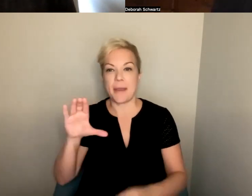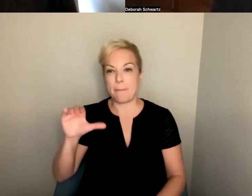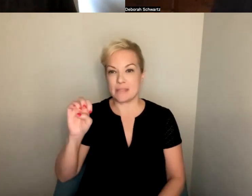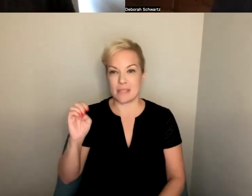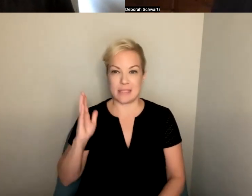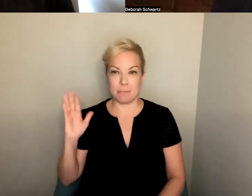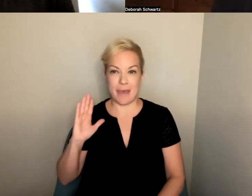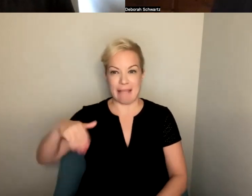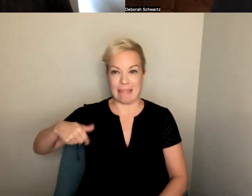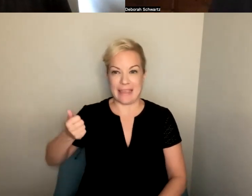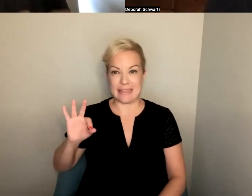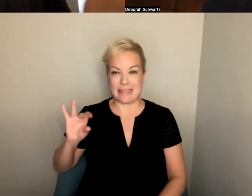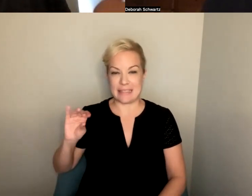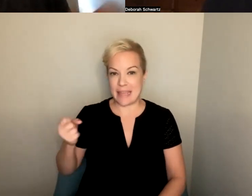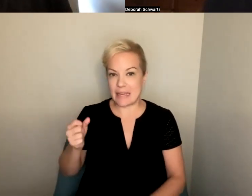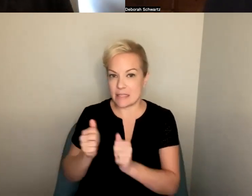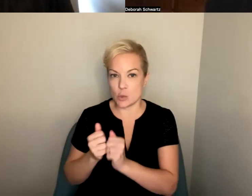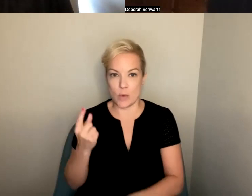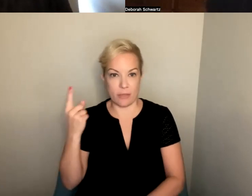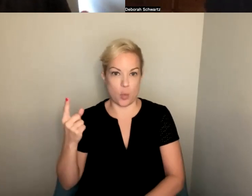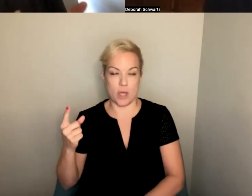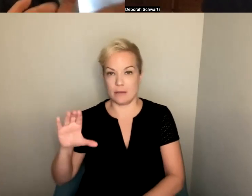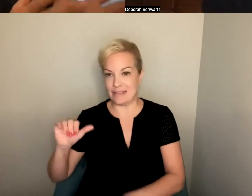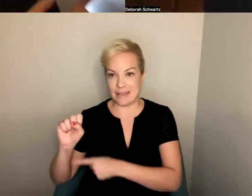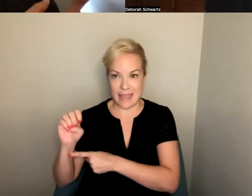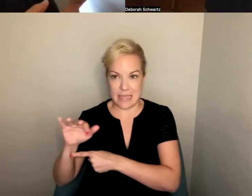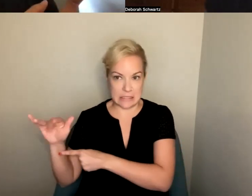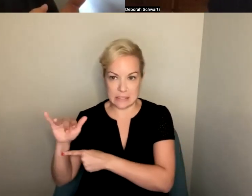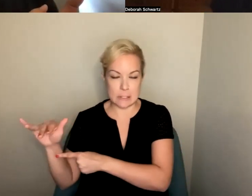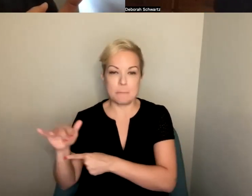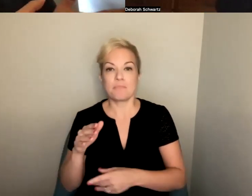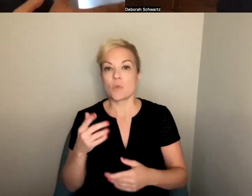late 90s with the Kennewick man and how that you know you had an archaeologist that said, well,